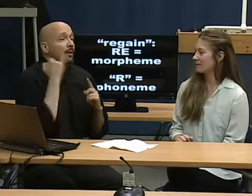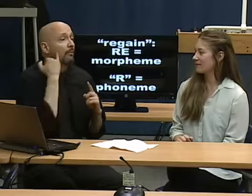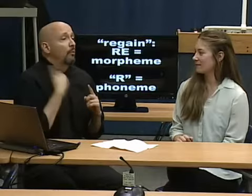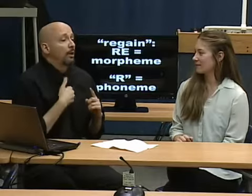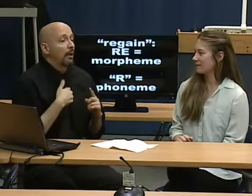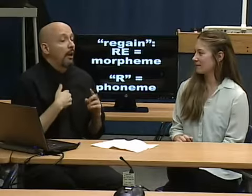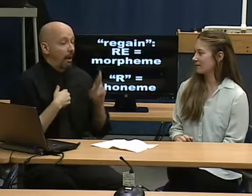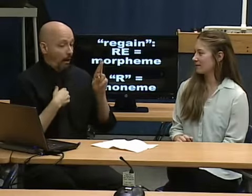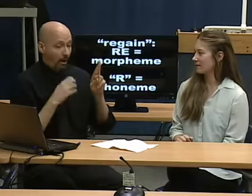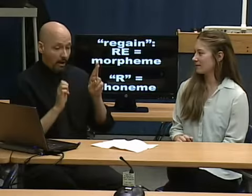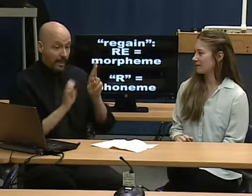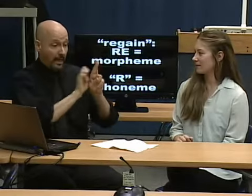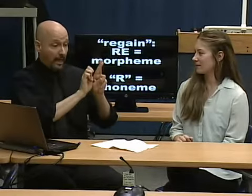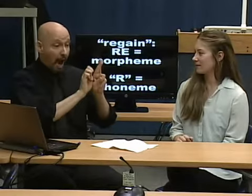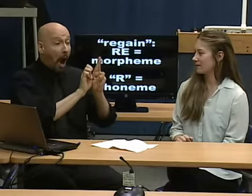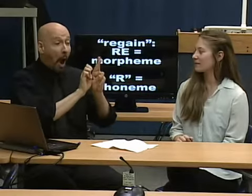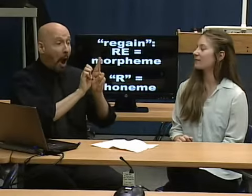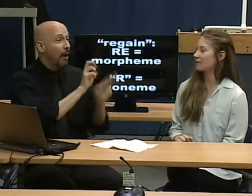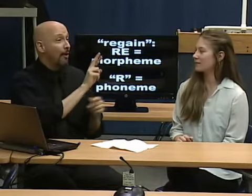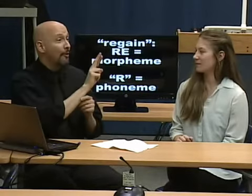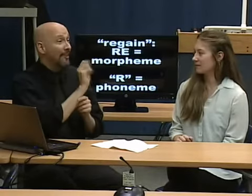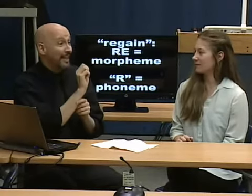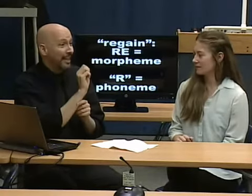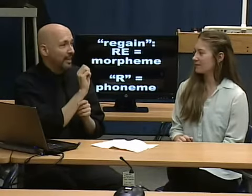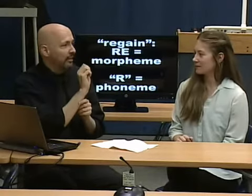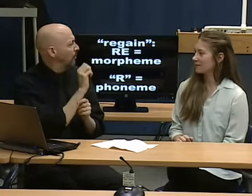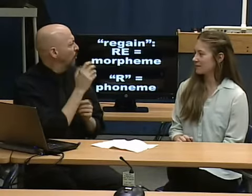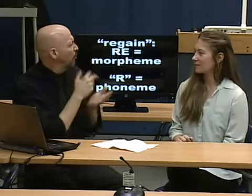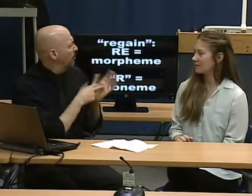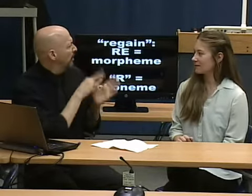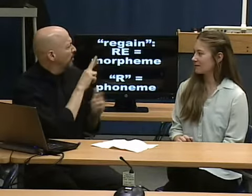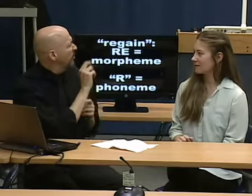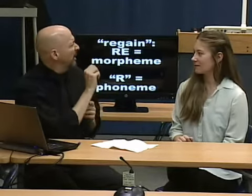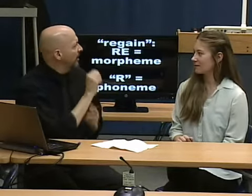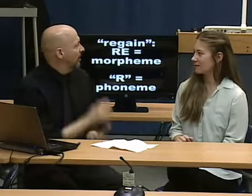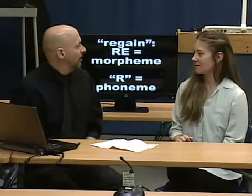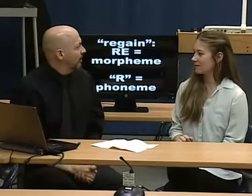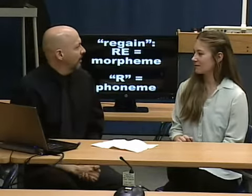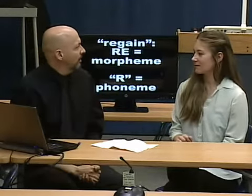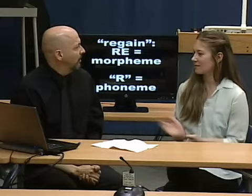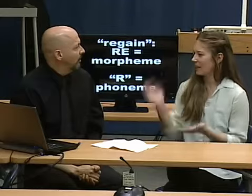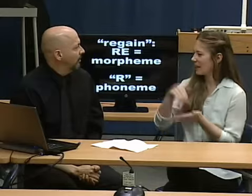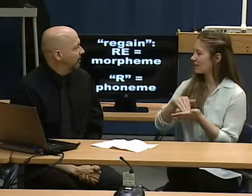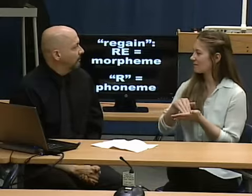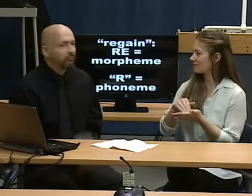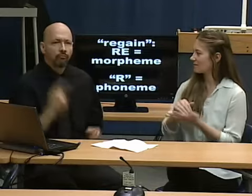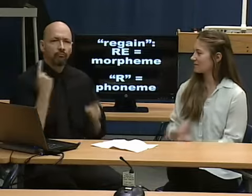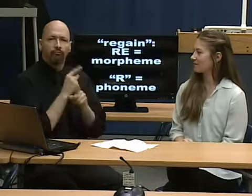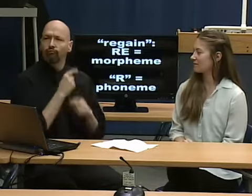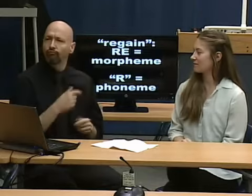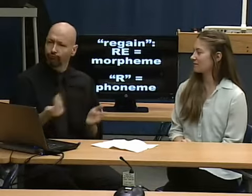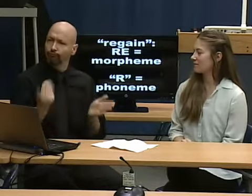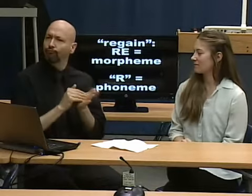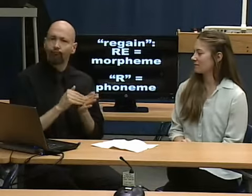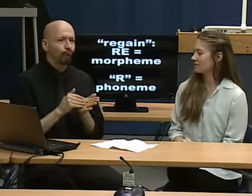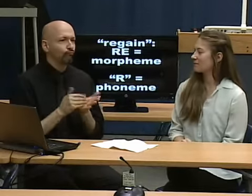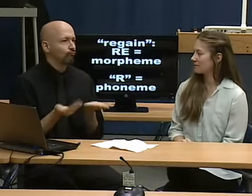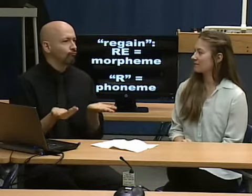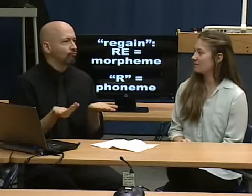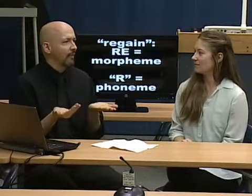But if I take the "R" and add an "E" to it... "Re-" What does "re-" mean? Again. Right! Again.